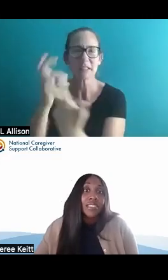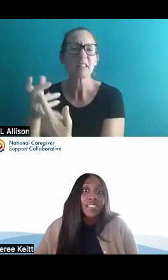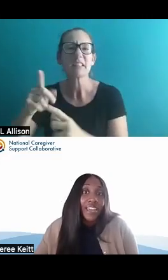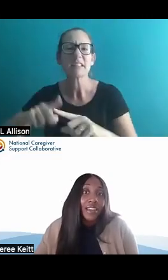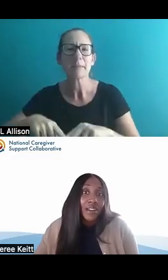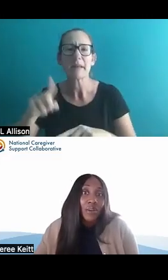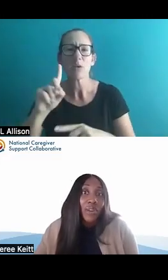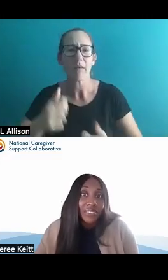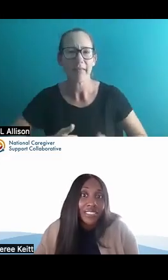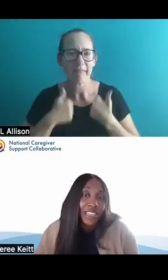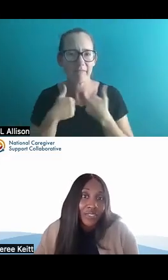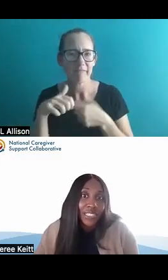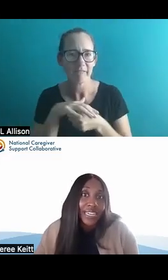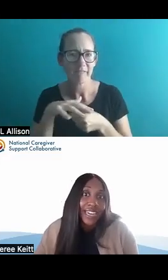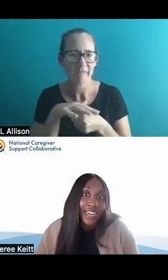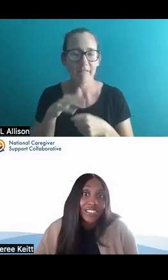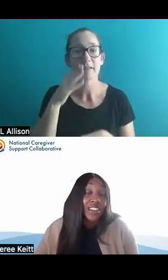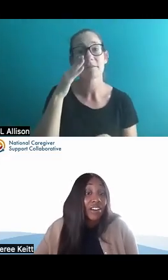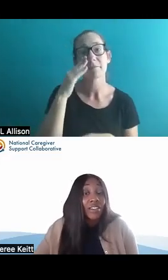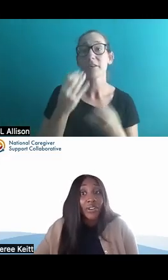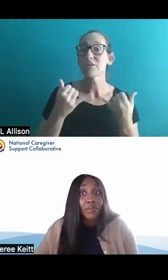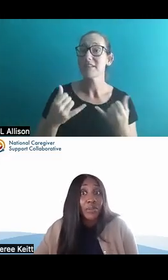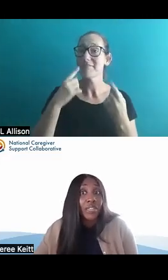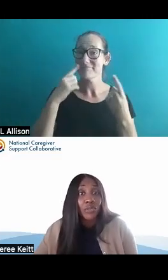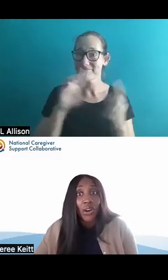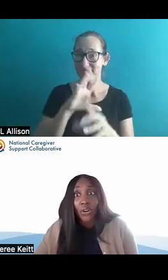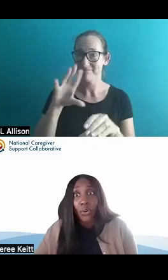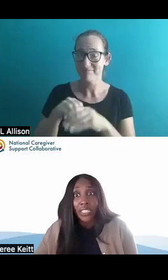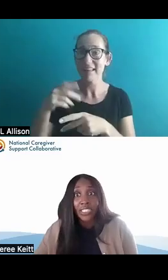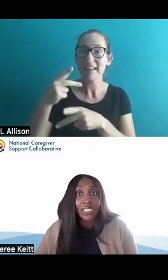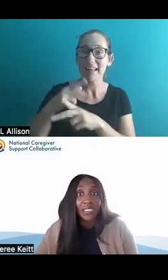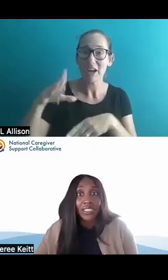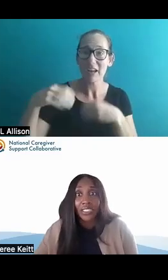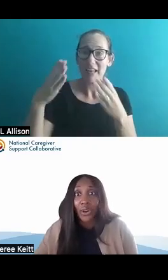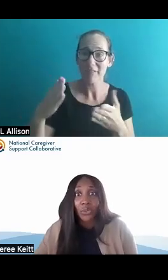To date we have successfully engaged the caregiver community through our coalitions such as --